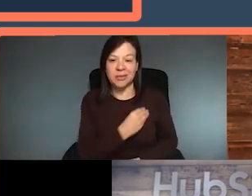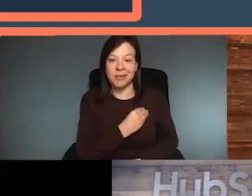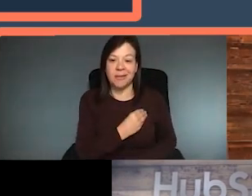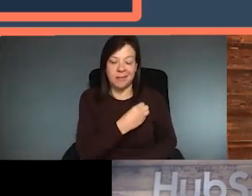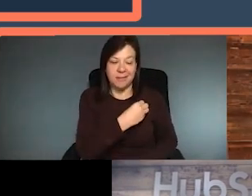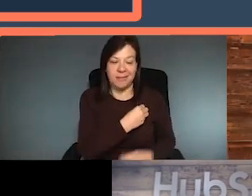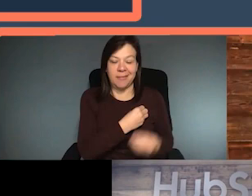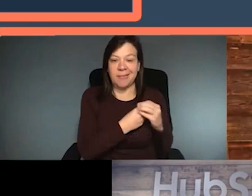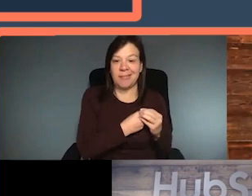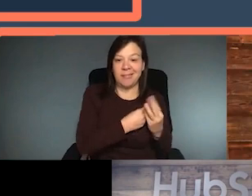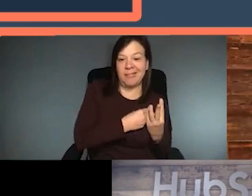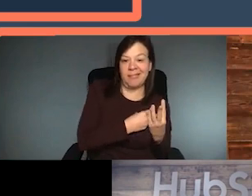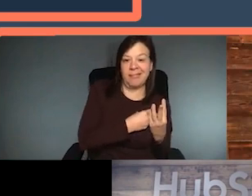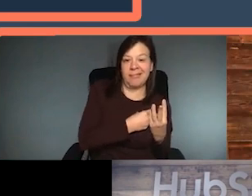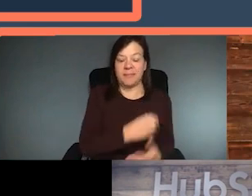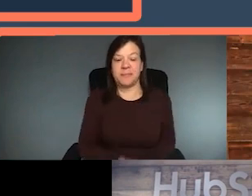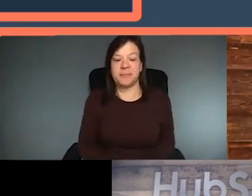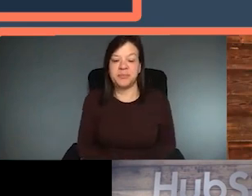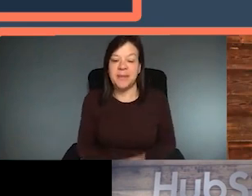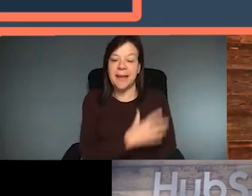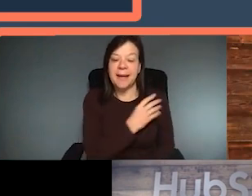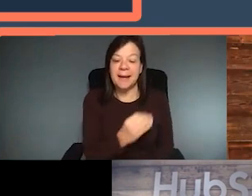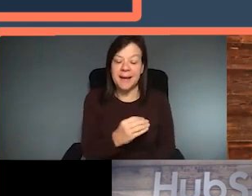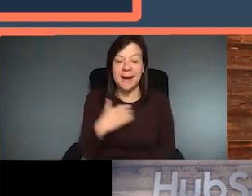IT AS WELL AND I'M JOINED TODAY BY JON.